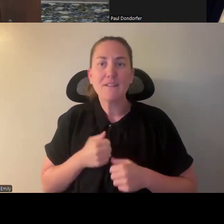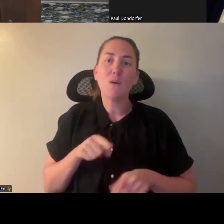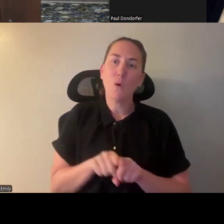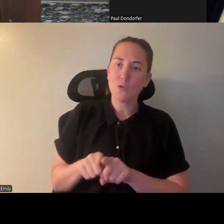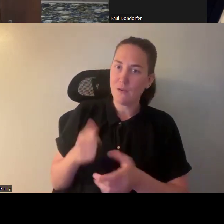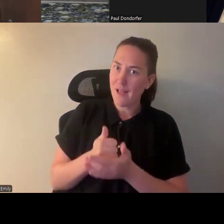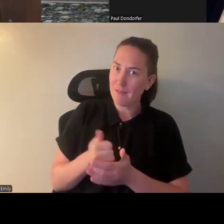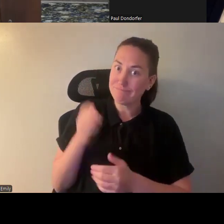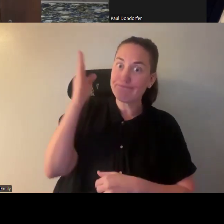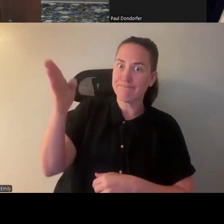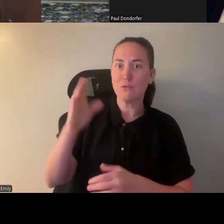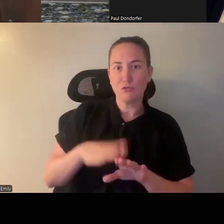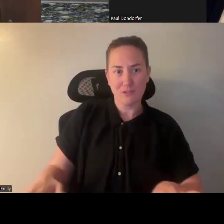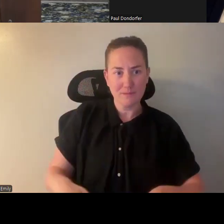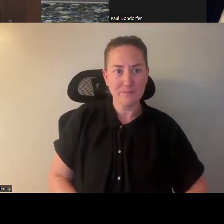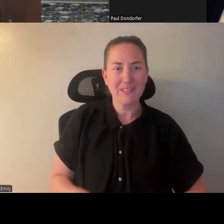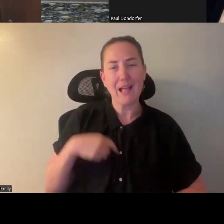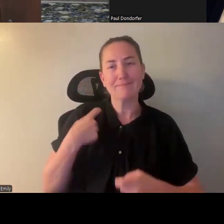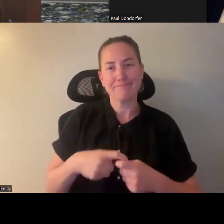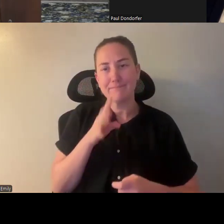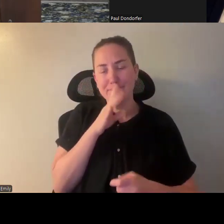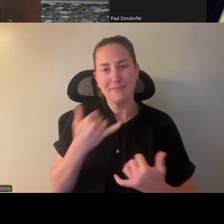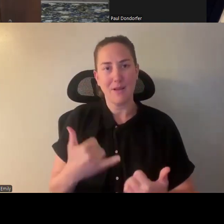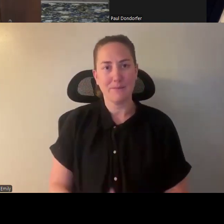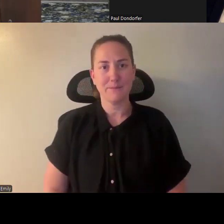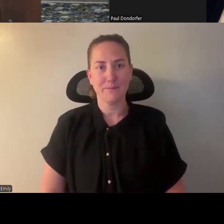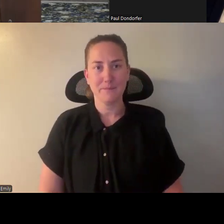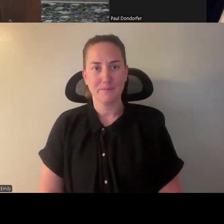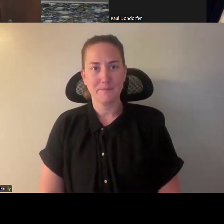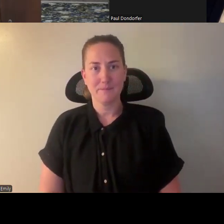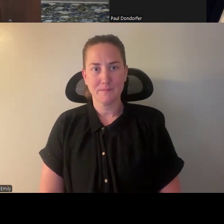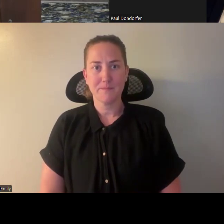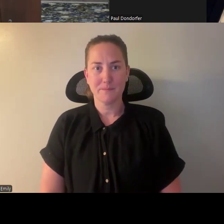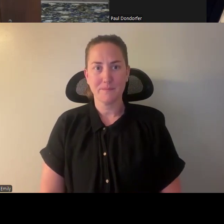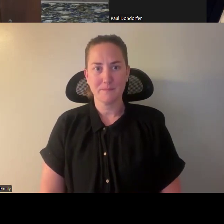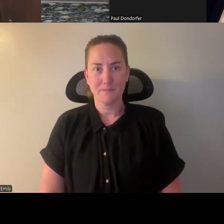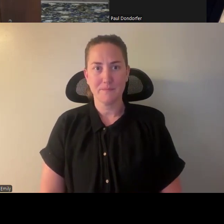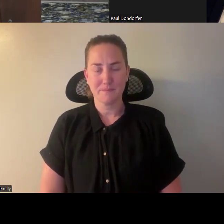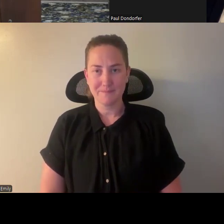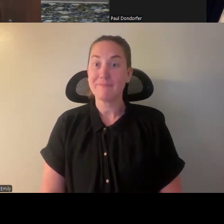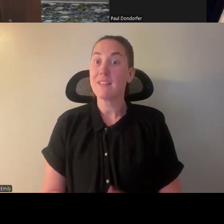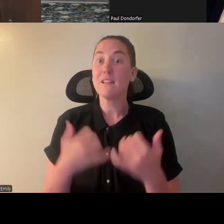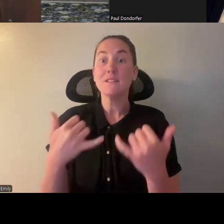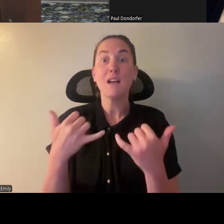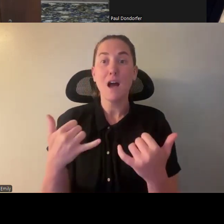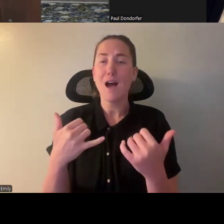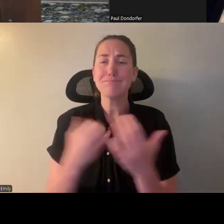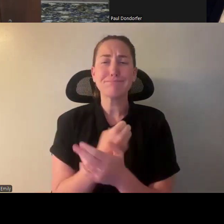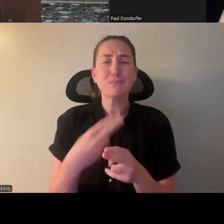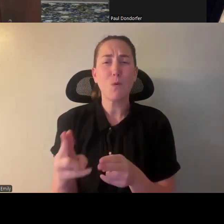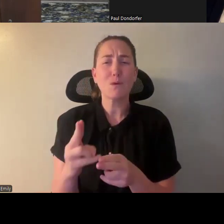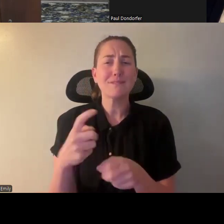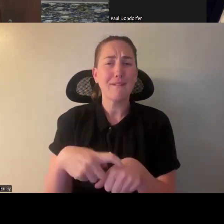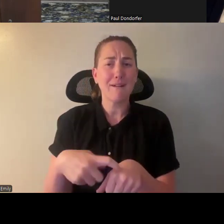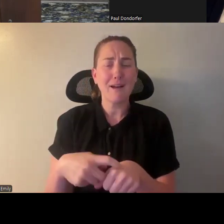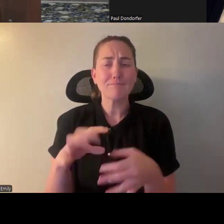Um um I wanted to just take this short time to speak on the importance of securing funding